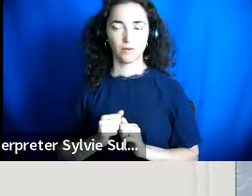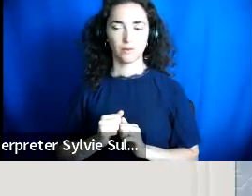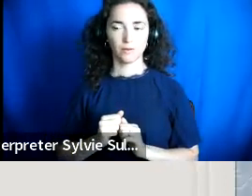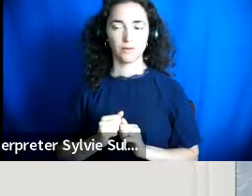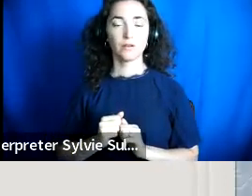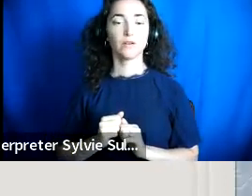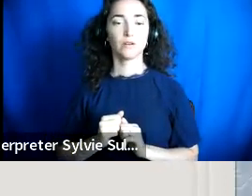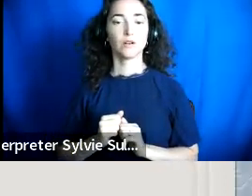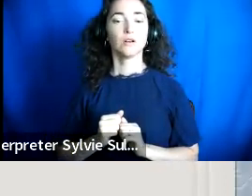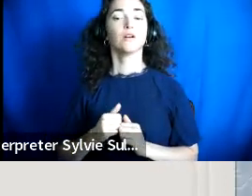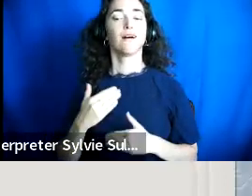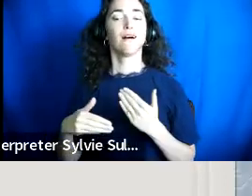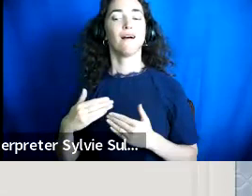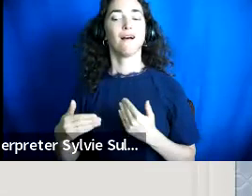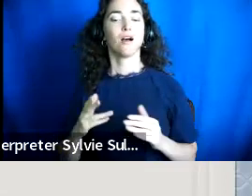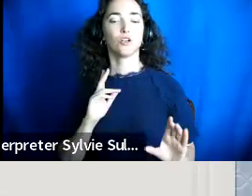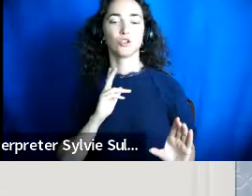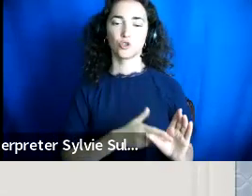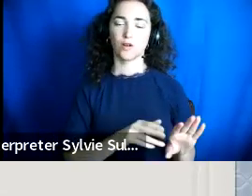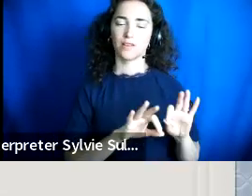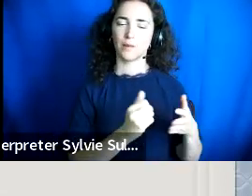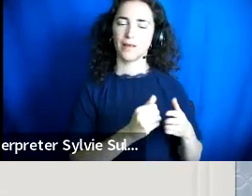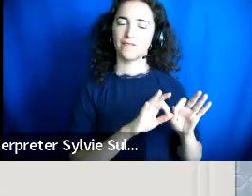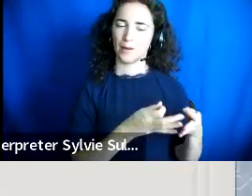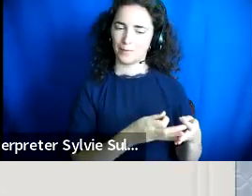Became employed with families helping families as the adult program coordinator.